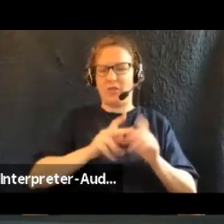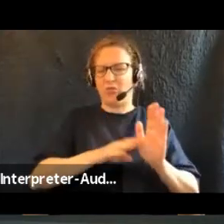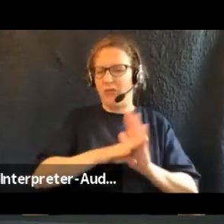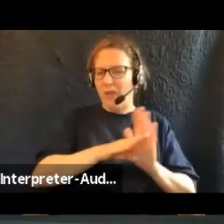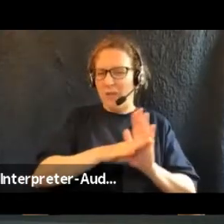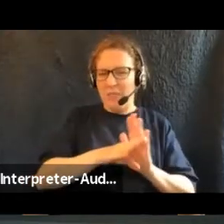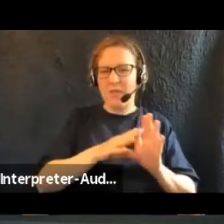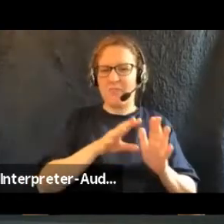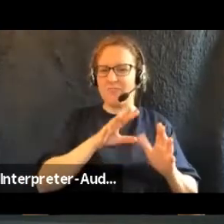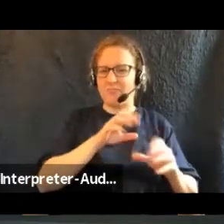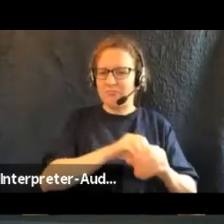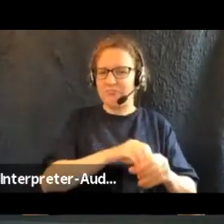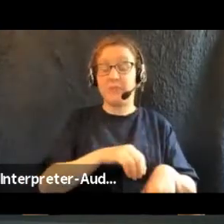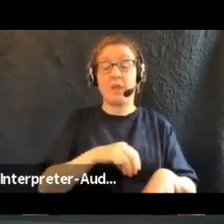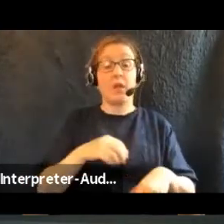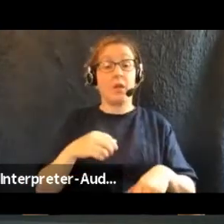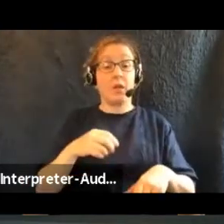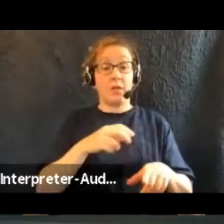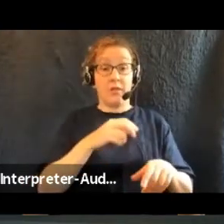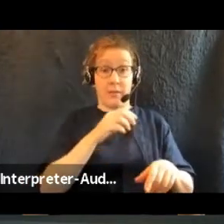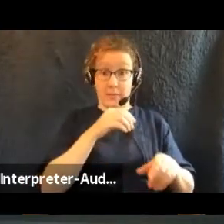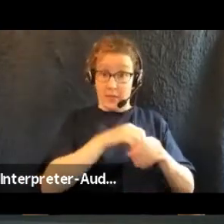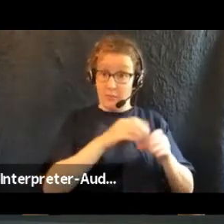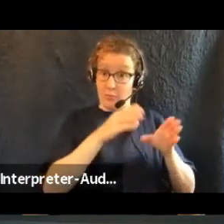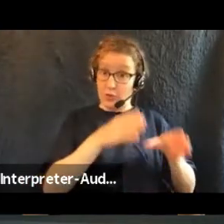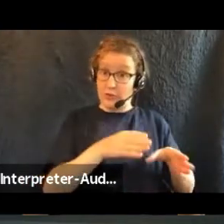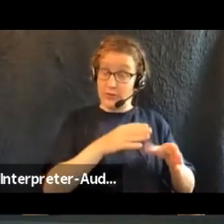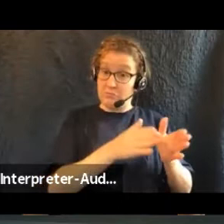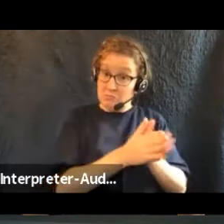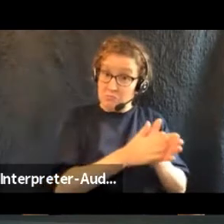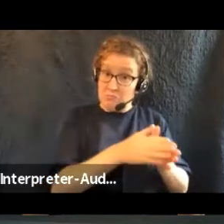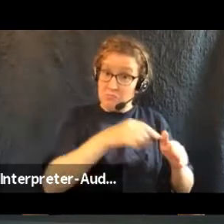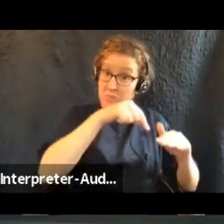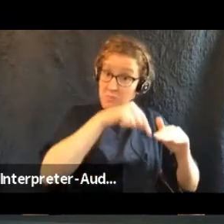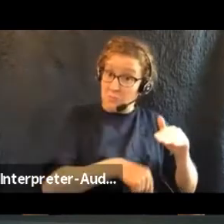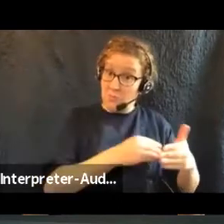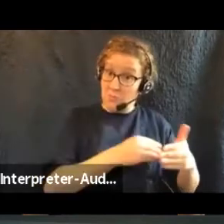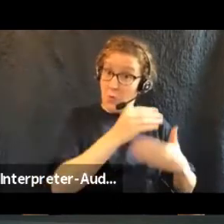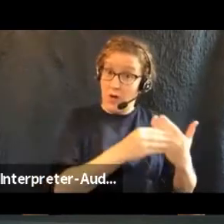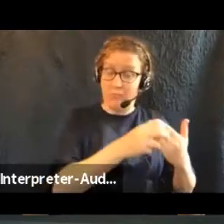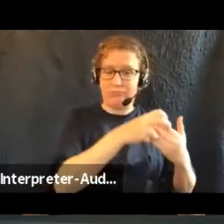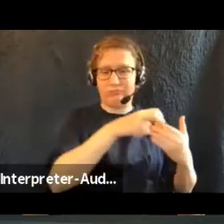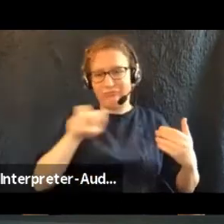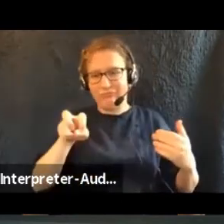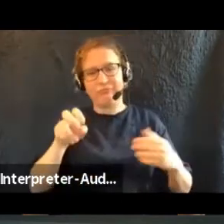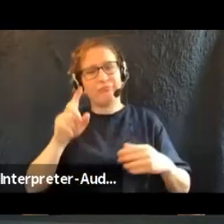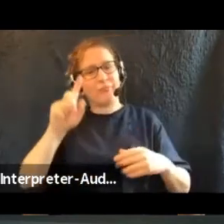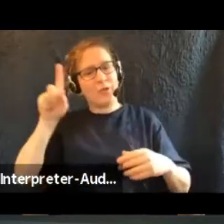We transitioned from that intensive in person program to a solely virtual program this year